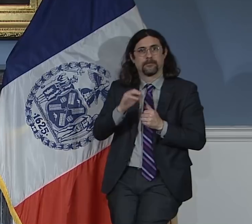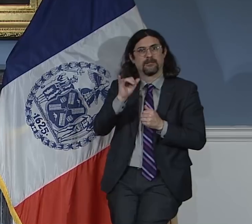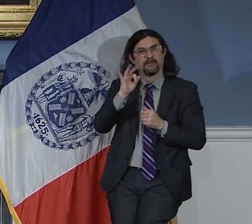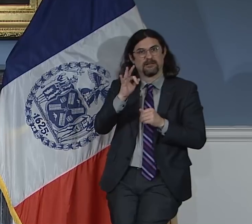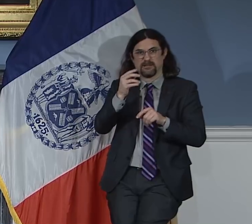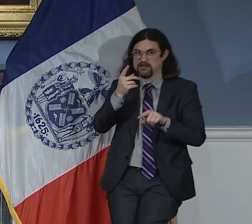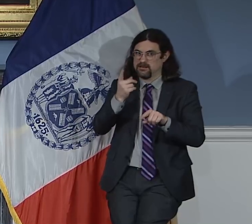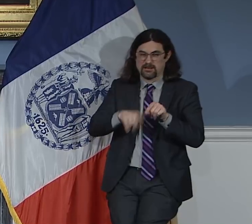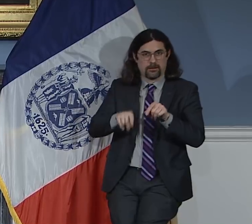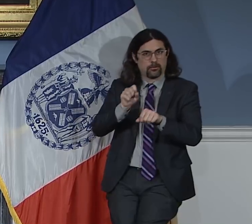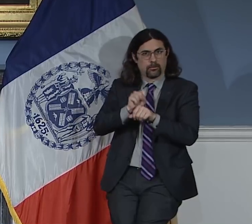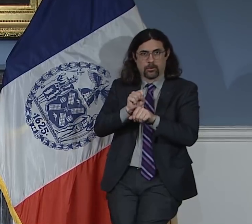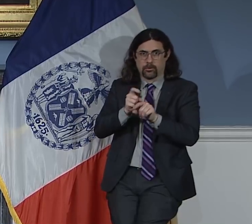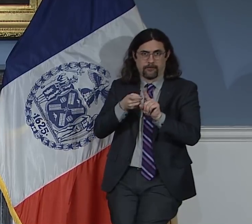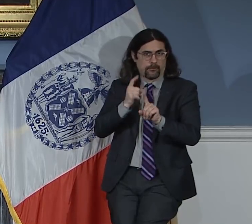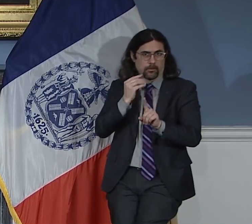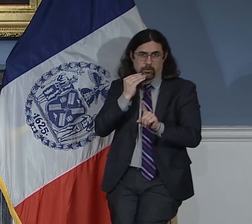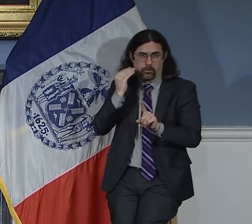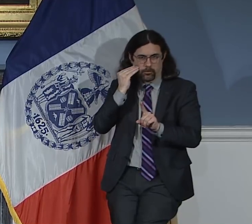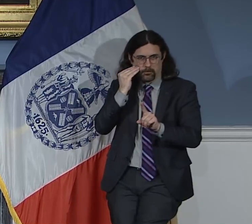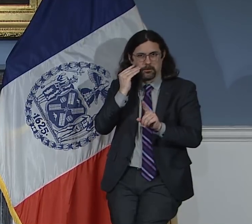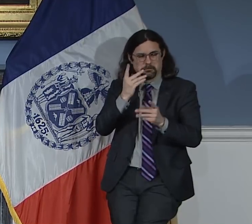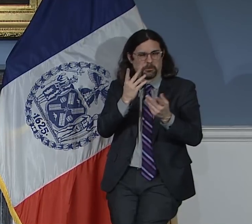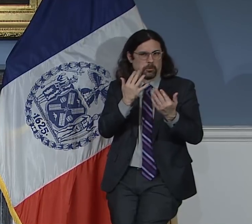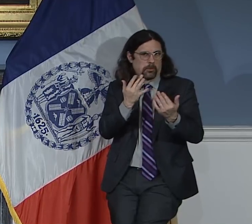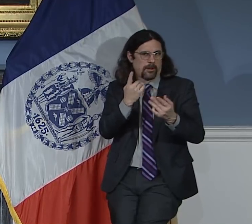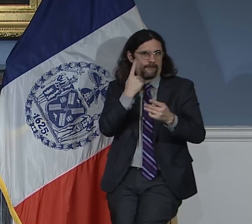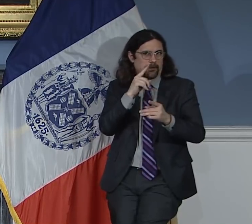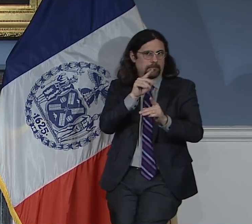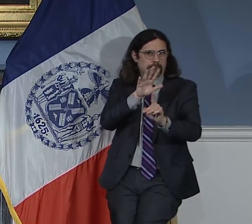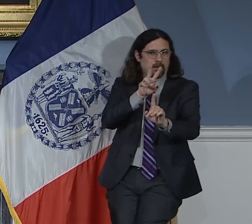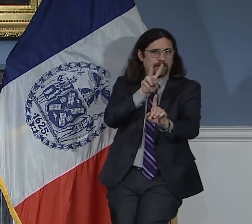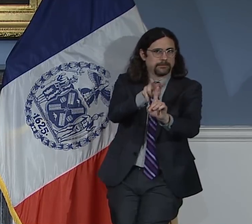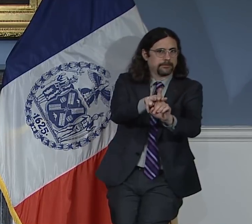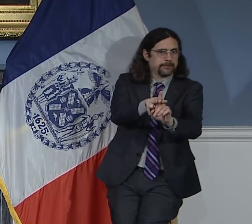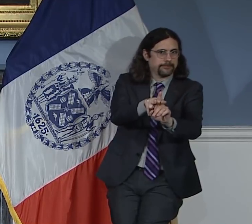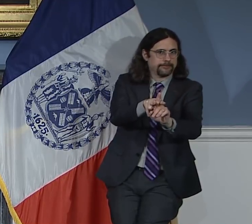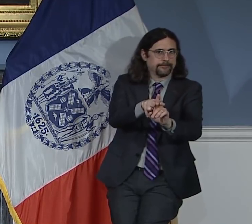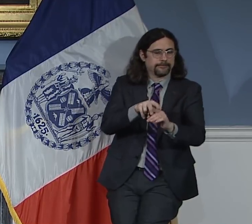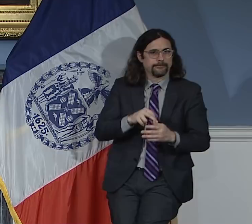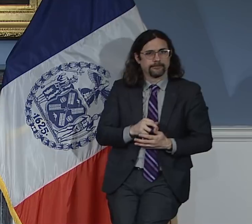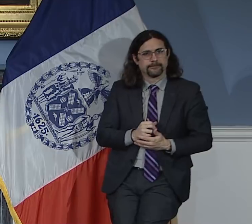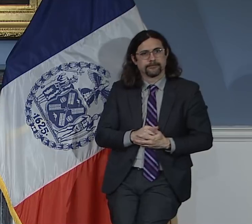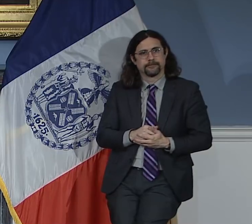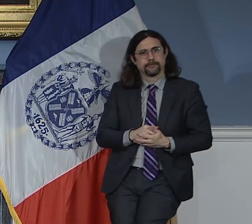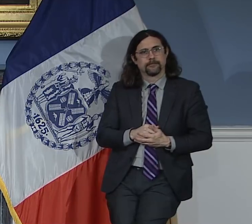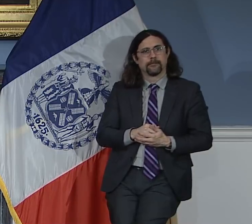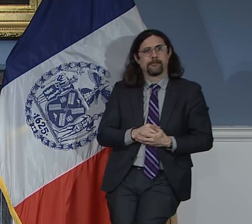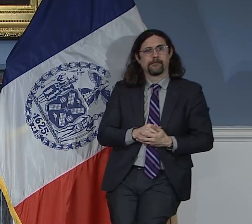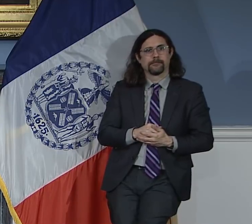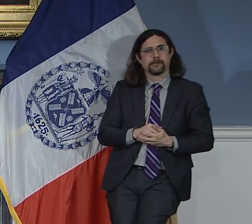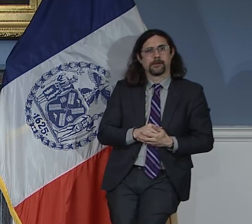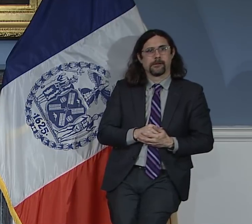SPECIFIC ASSIGNMENT. MANY, OF COURSE, N CADO TELEWORK. SOMEE' WREO GIN TO COME UP WITH A